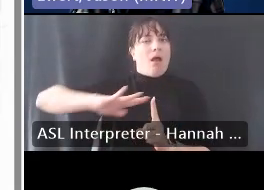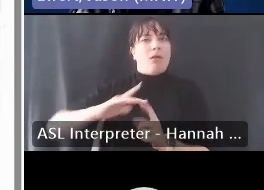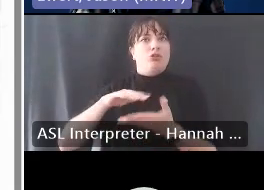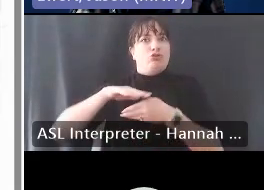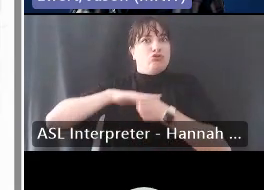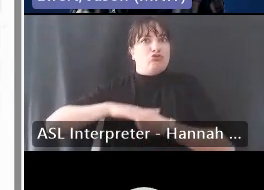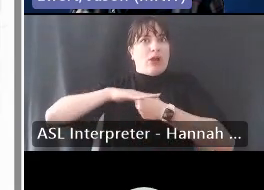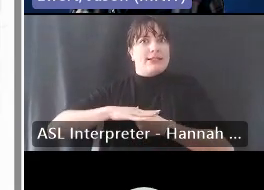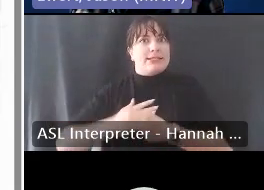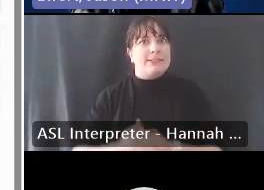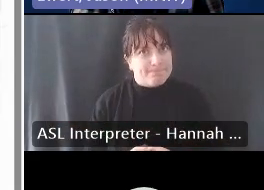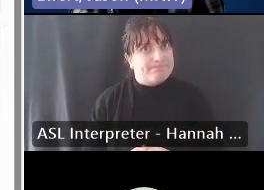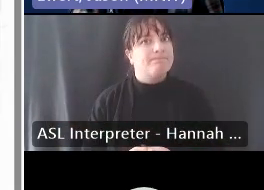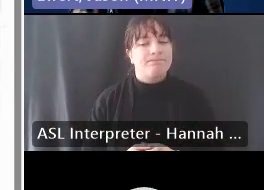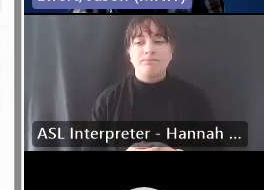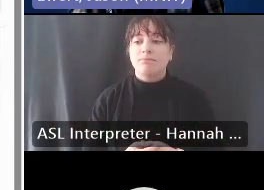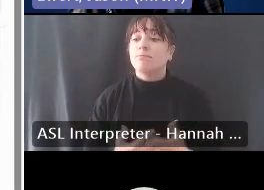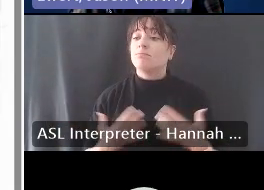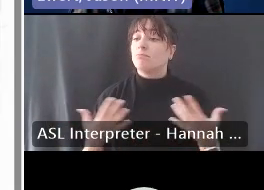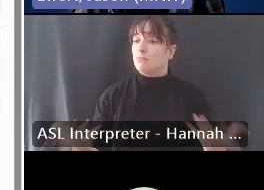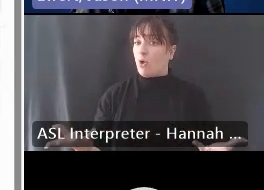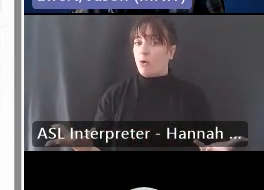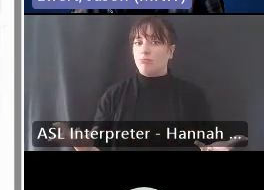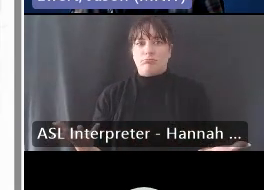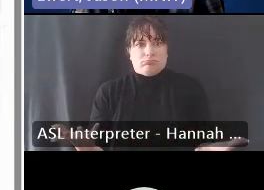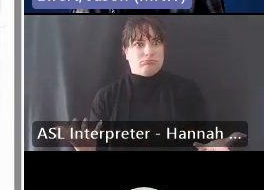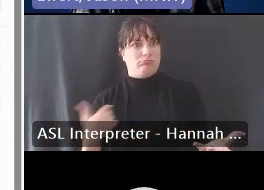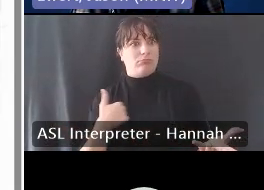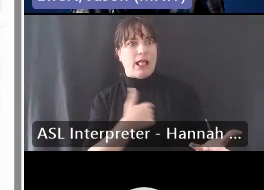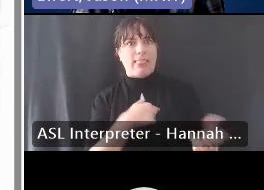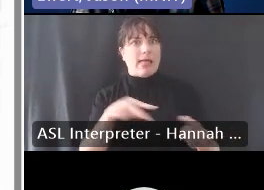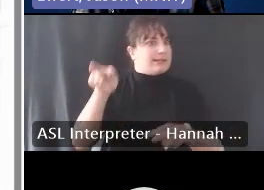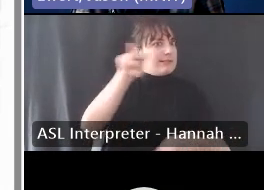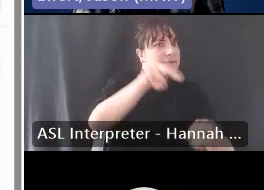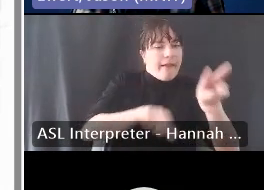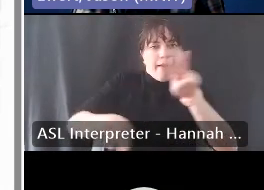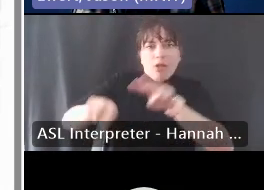And we're going to browse the application and see what this thing is and what it does.